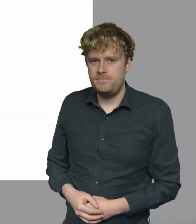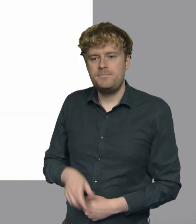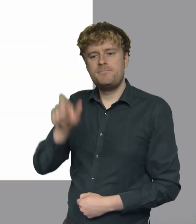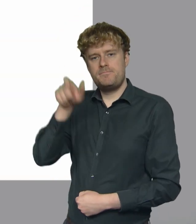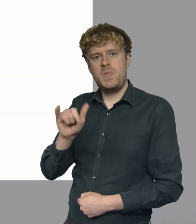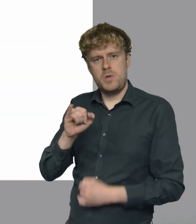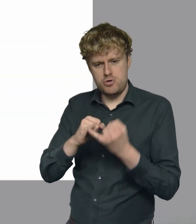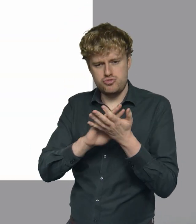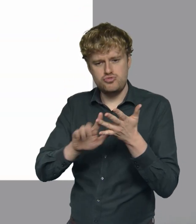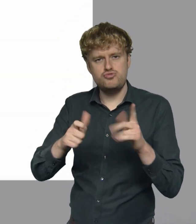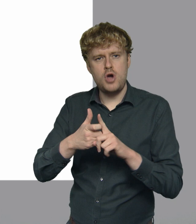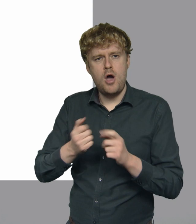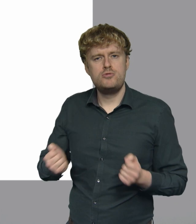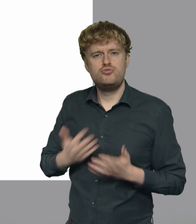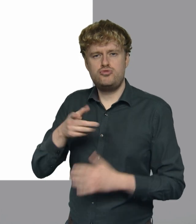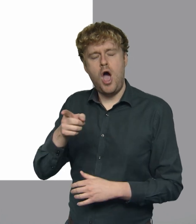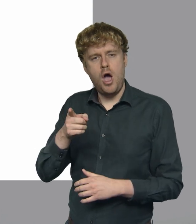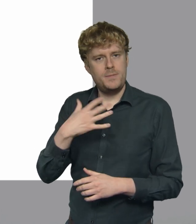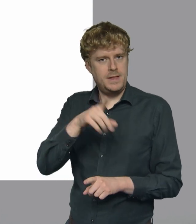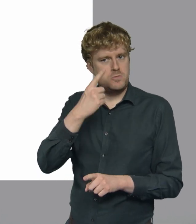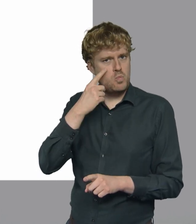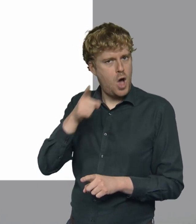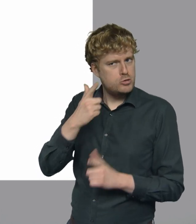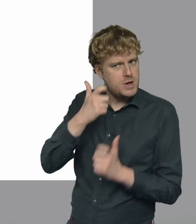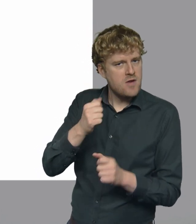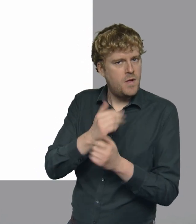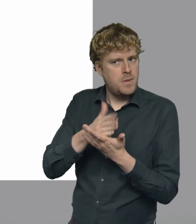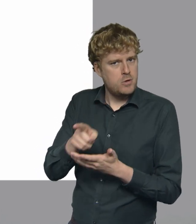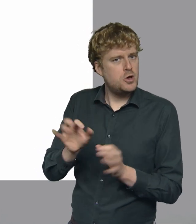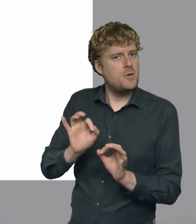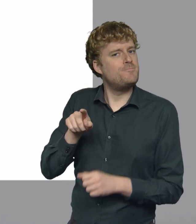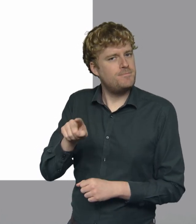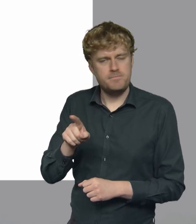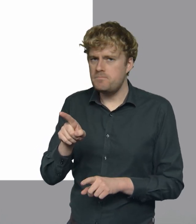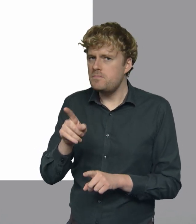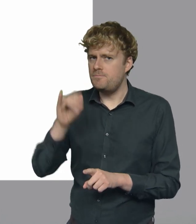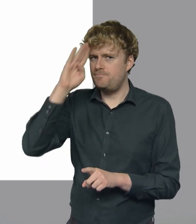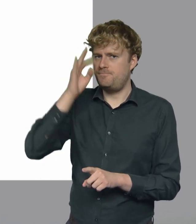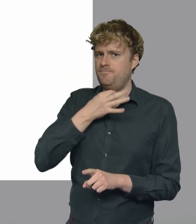During any bleeding incident, you keep checking for signs of shock. Shock can be a life threatening condition.